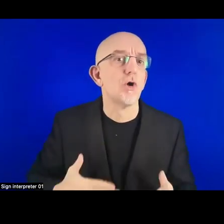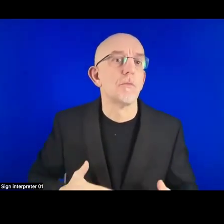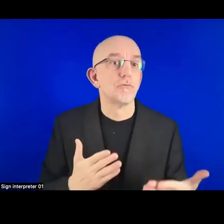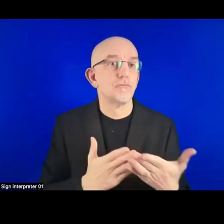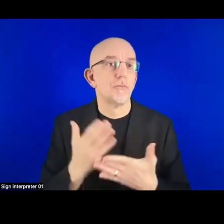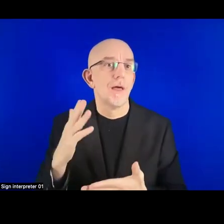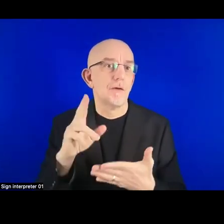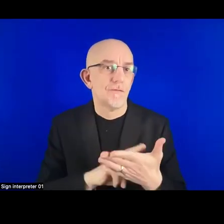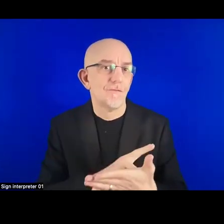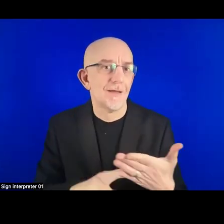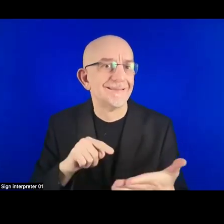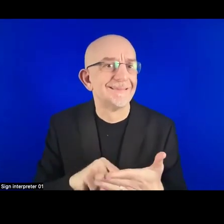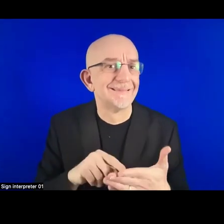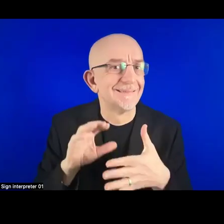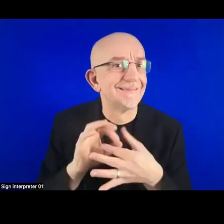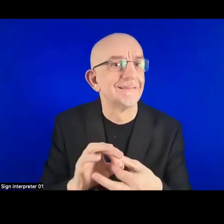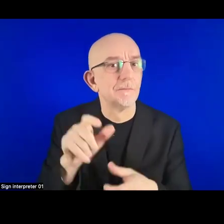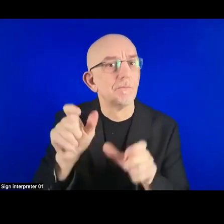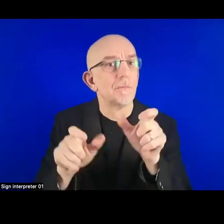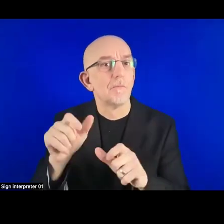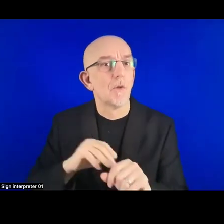movements can collaborate and learn from each other as well as understanding the